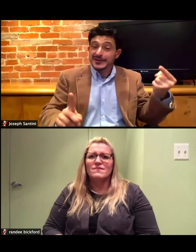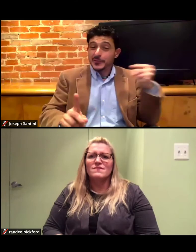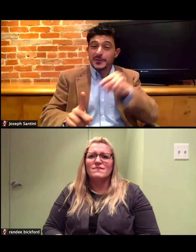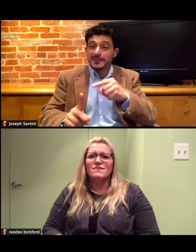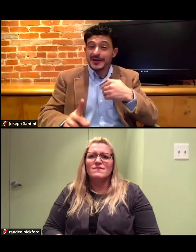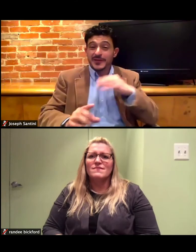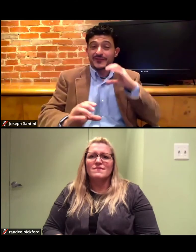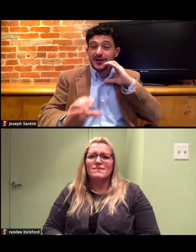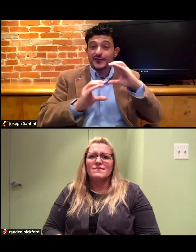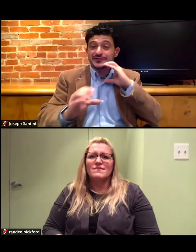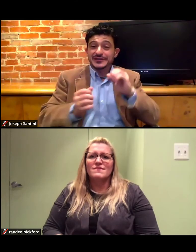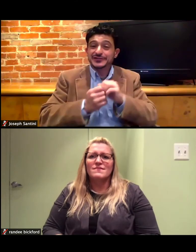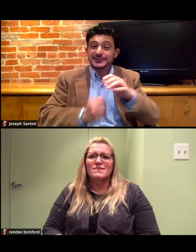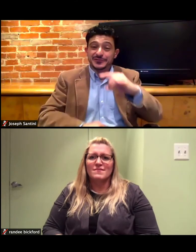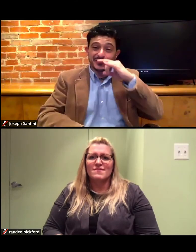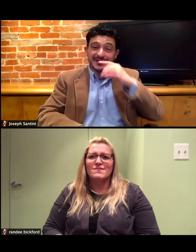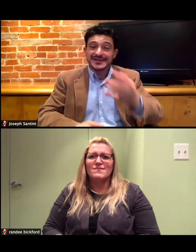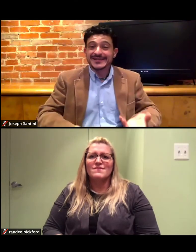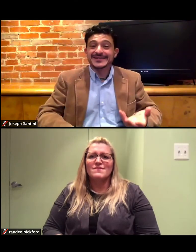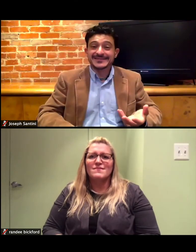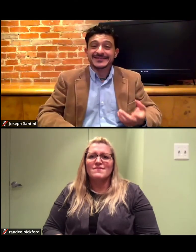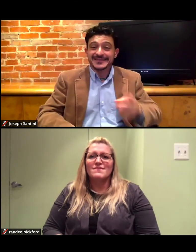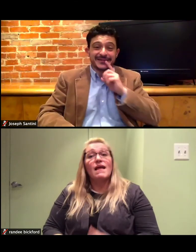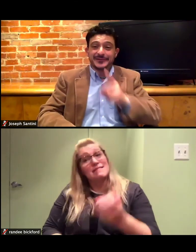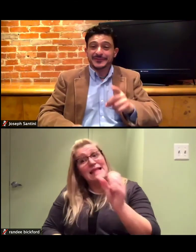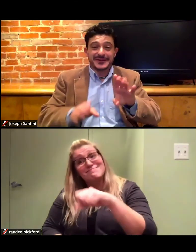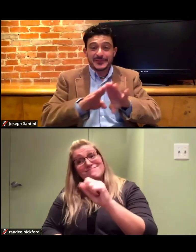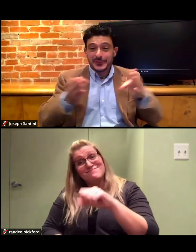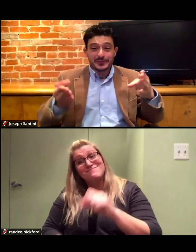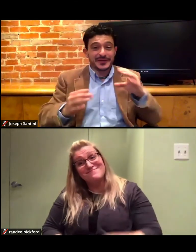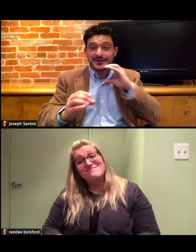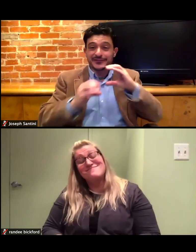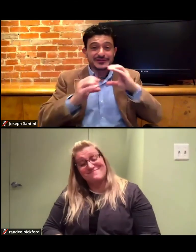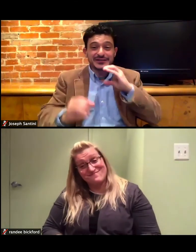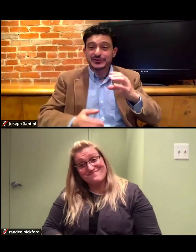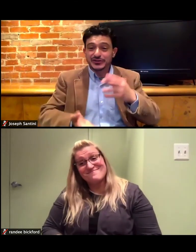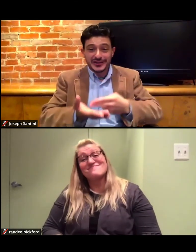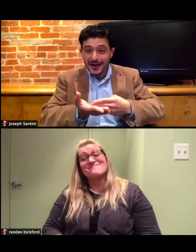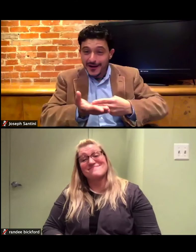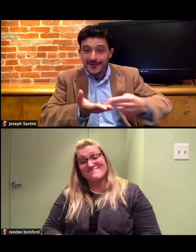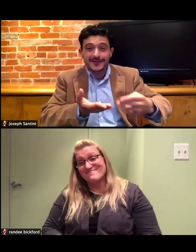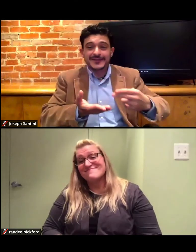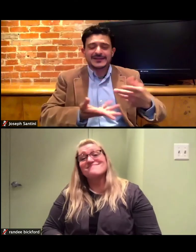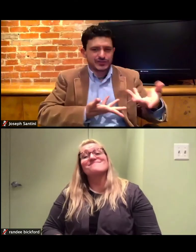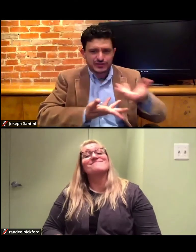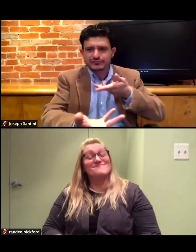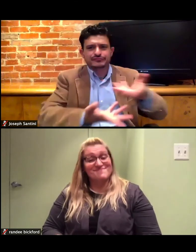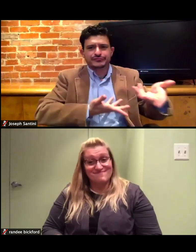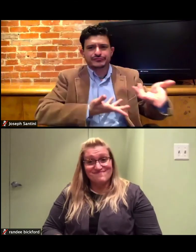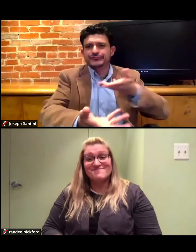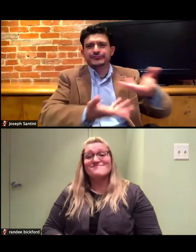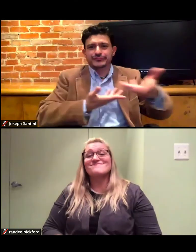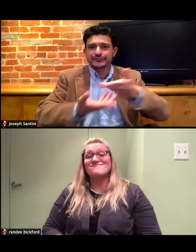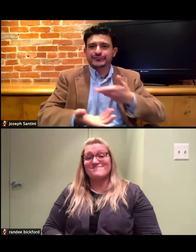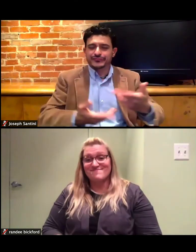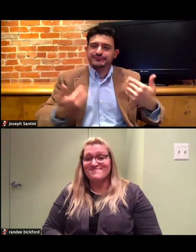Well, that's really the hearts of this discussion, it's coming back to the conversation about having open communication with kids,